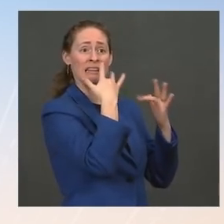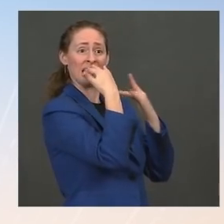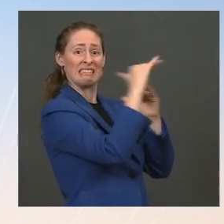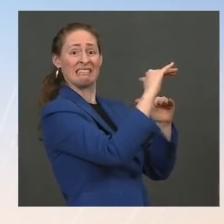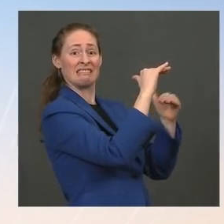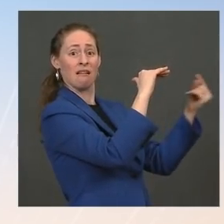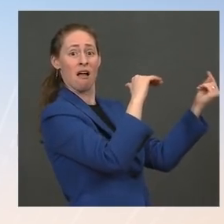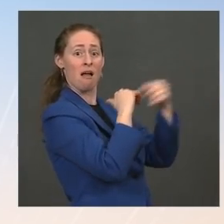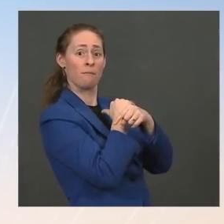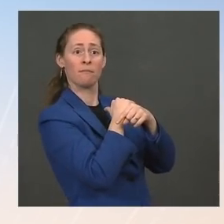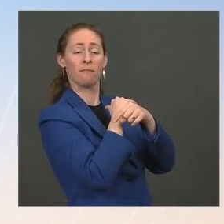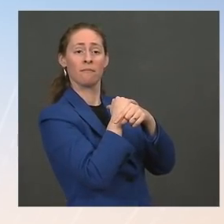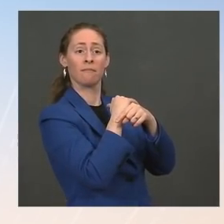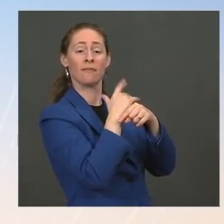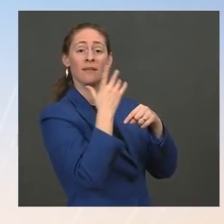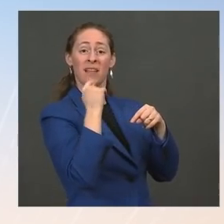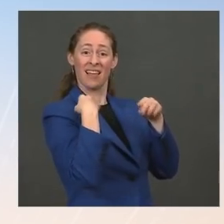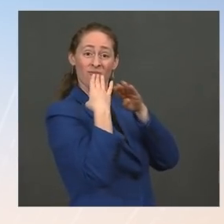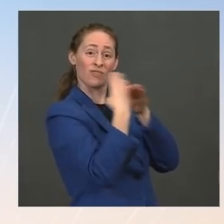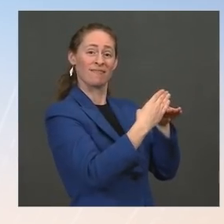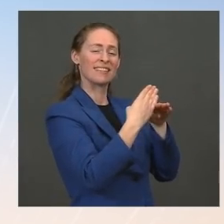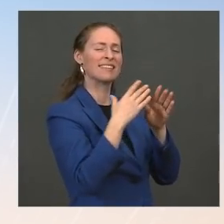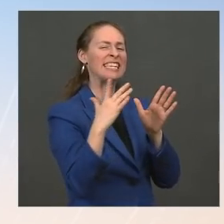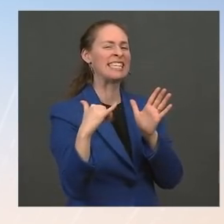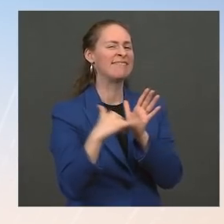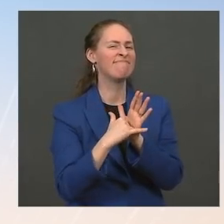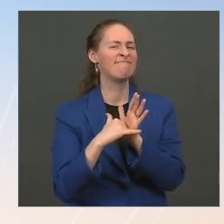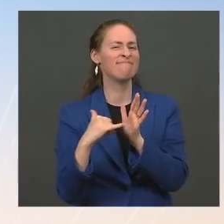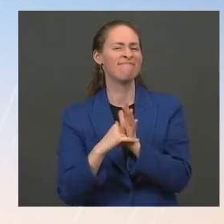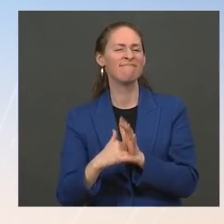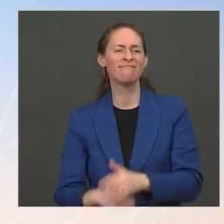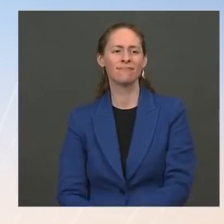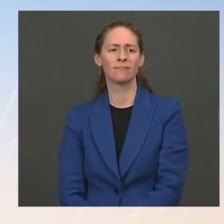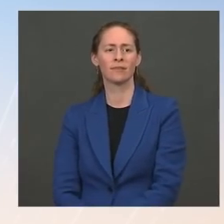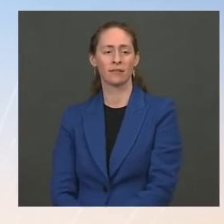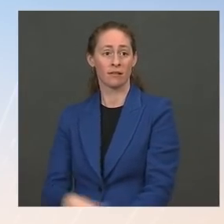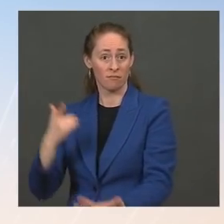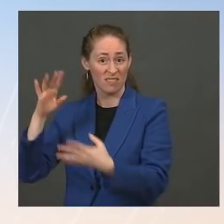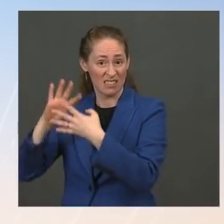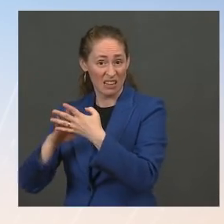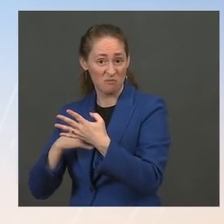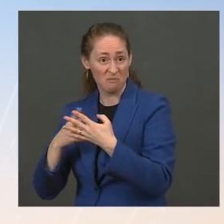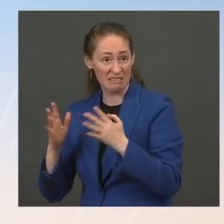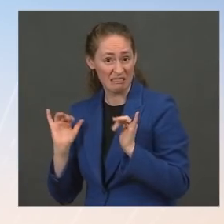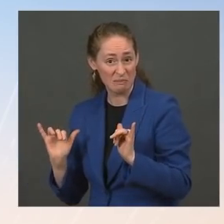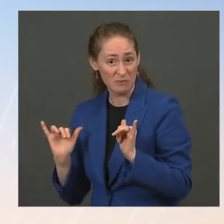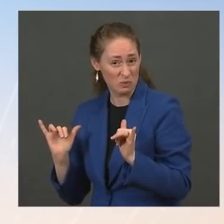Is that changing his schedule for how often he -- Ms. Psaki: I think, as he noted earlier, he'll be briefed on a daily basis. Go ahead.